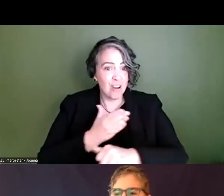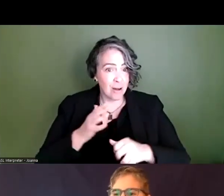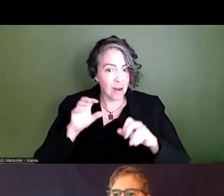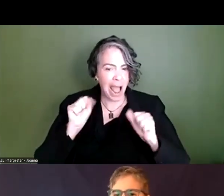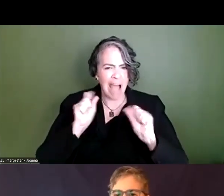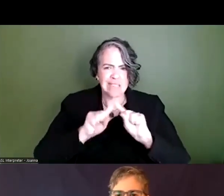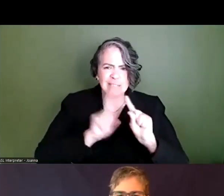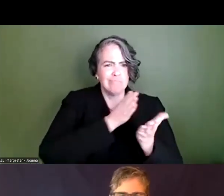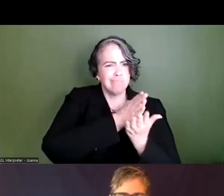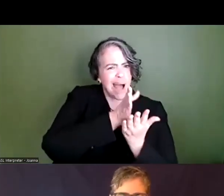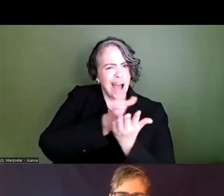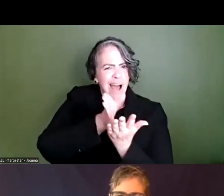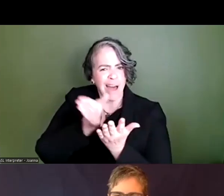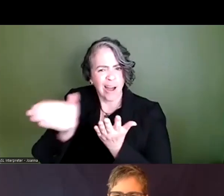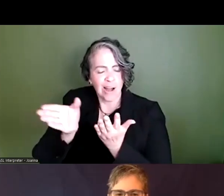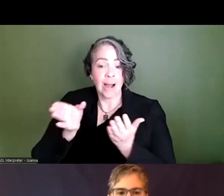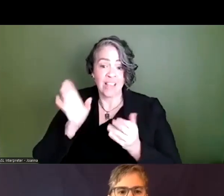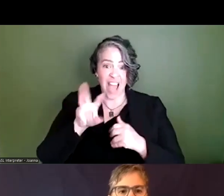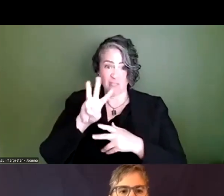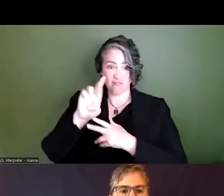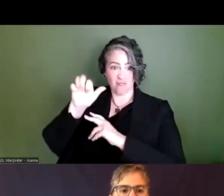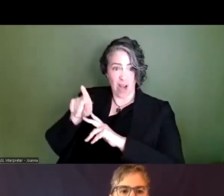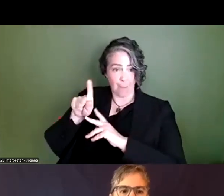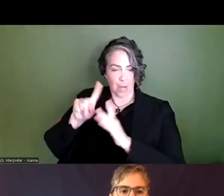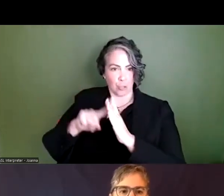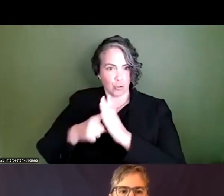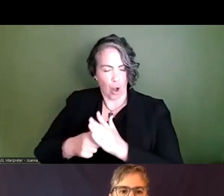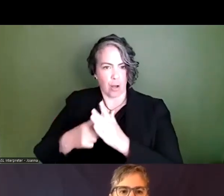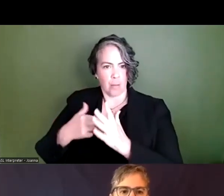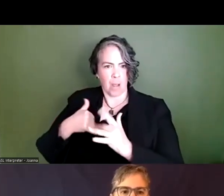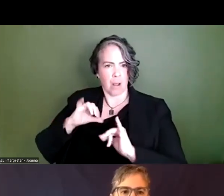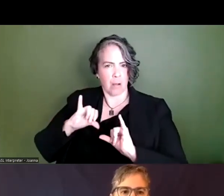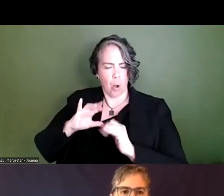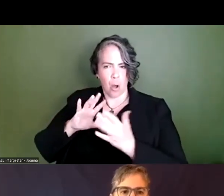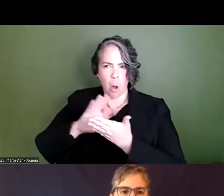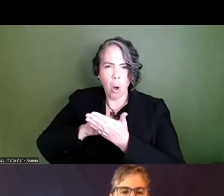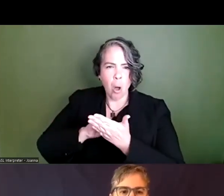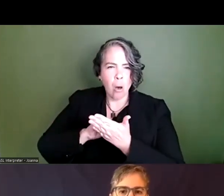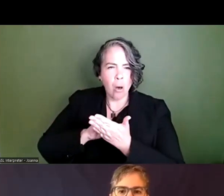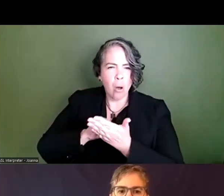plan (WRAP) became my baseline to going out and seeking different ways for, you know, to be well.